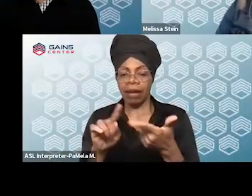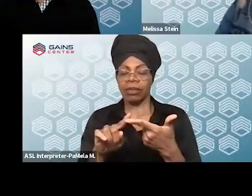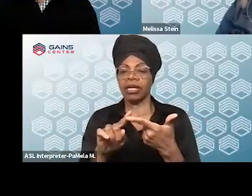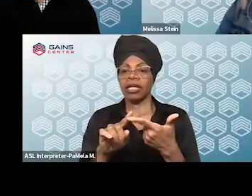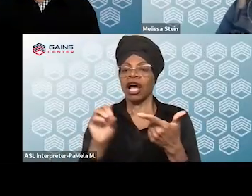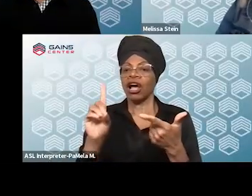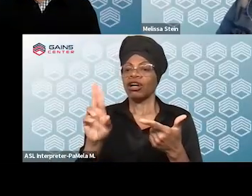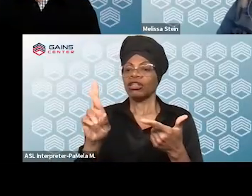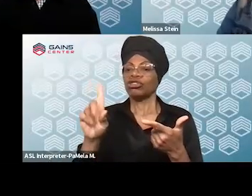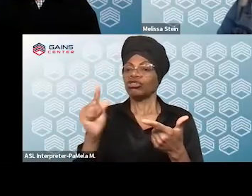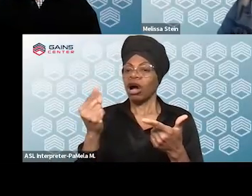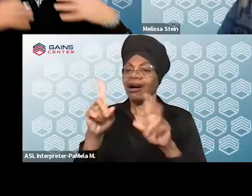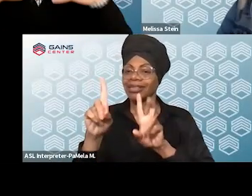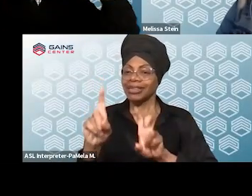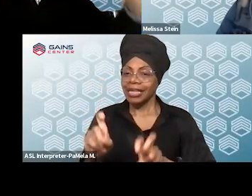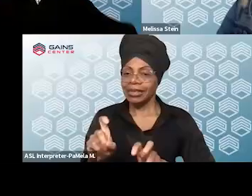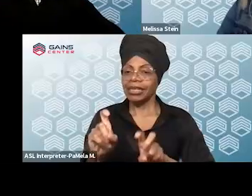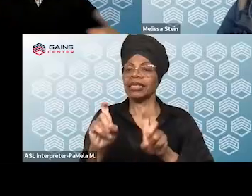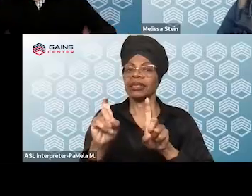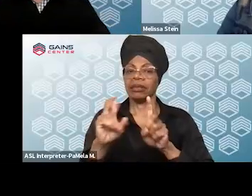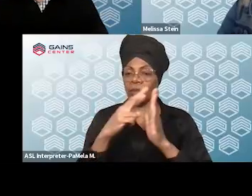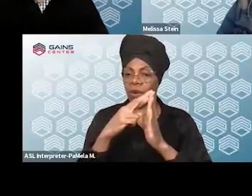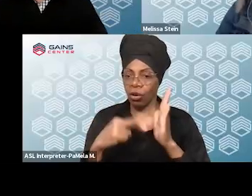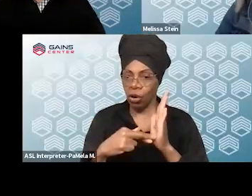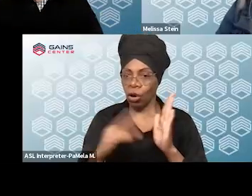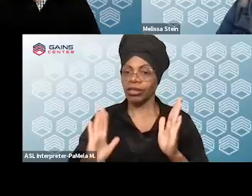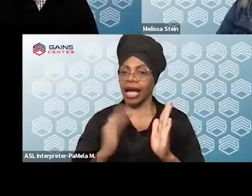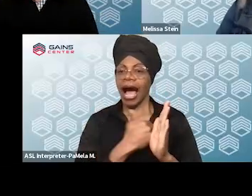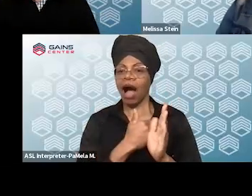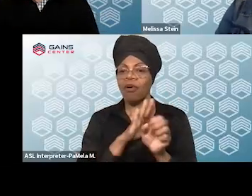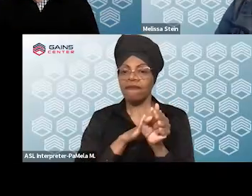I mean, our whole system of care should change